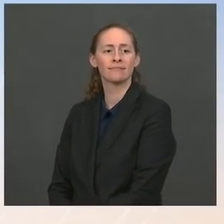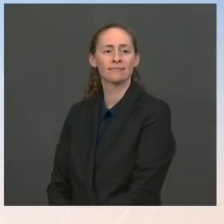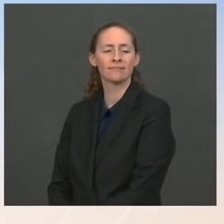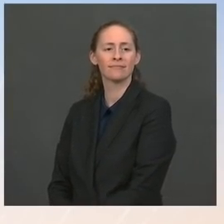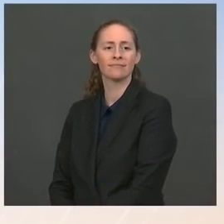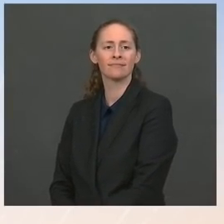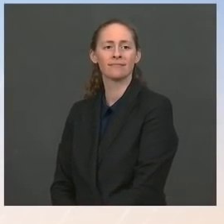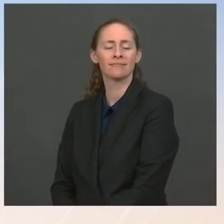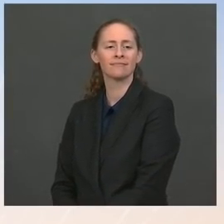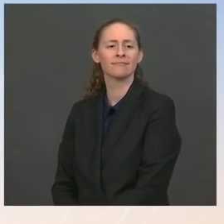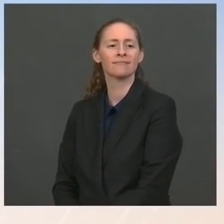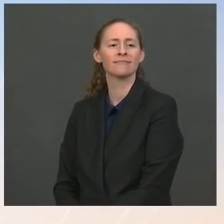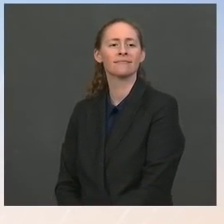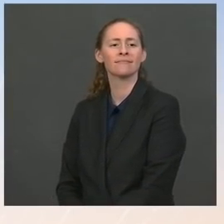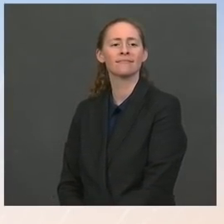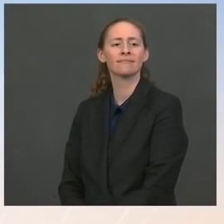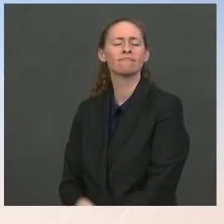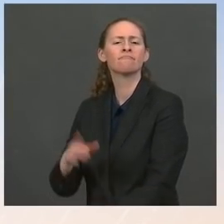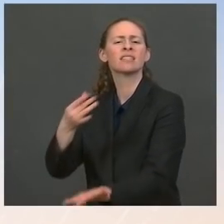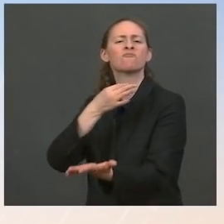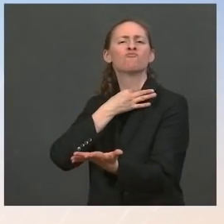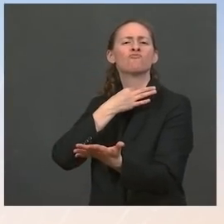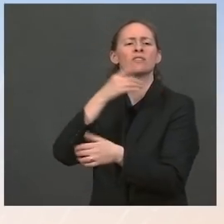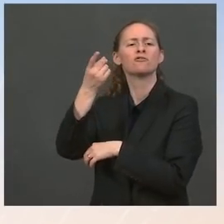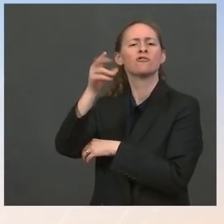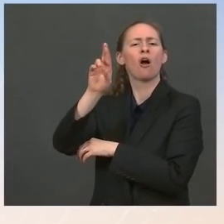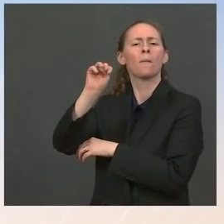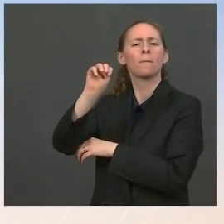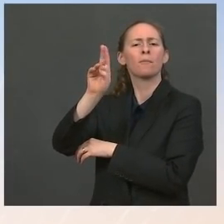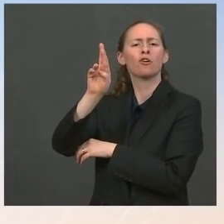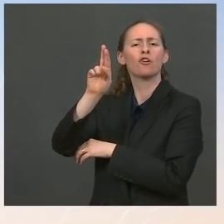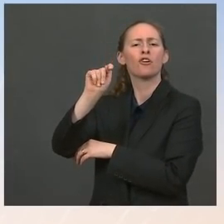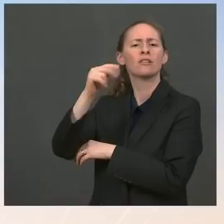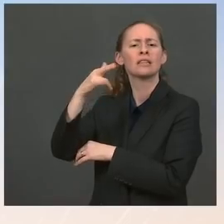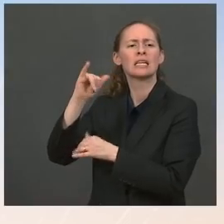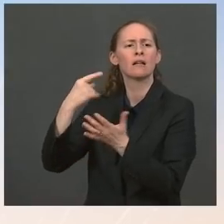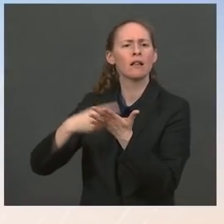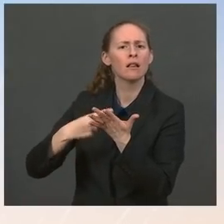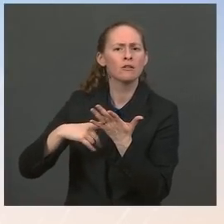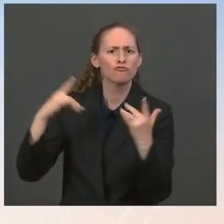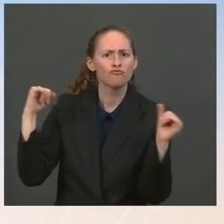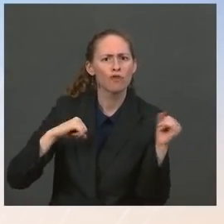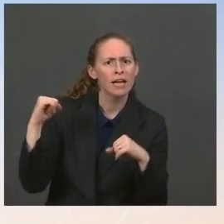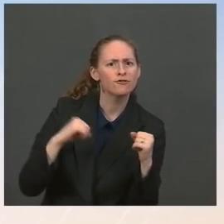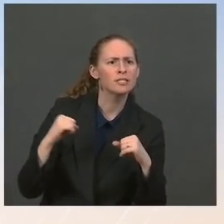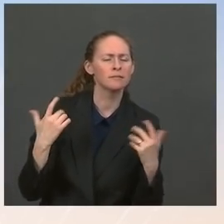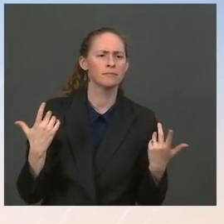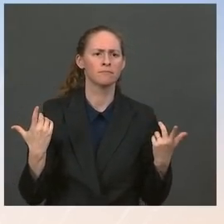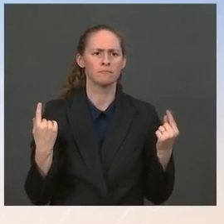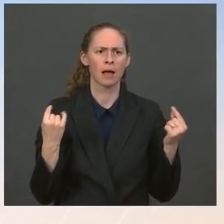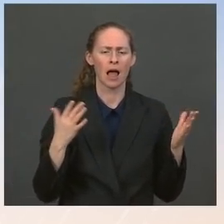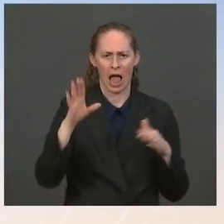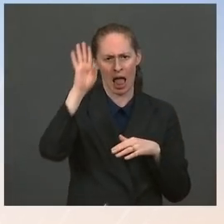Dr. Vivek Murthy talked about this -- talked about what is it that they're doing to address the hesitancy of parents.